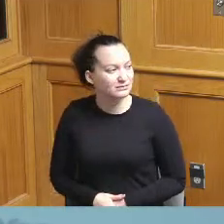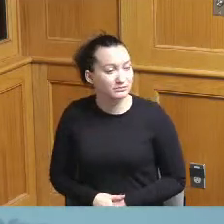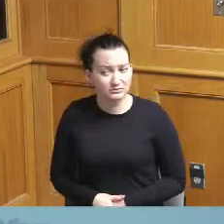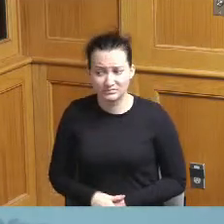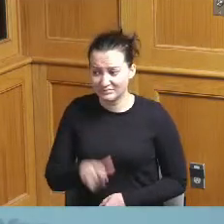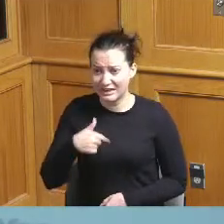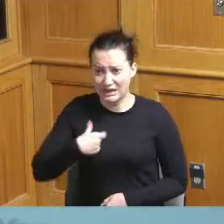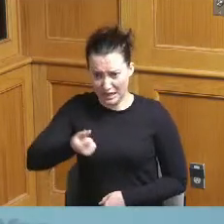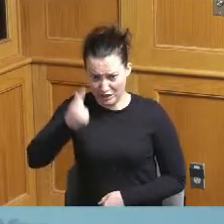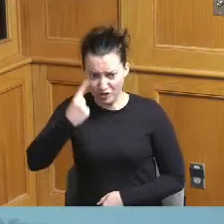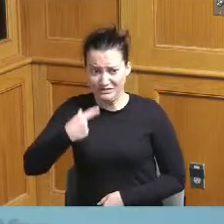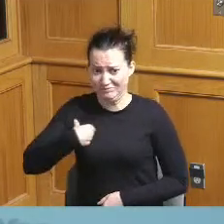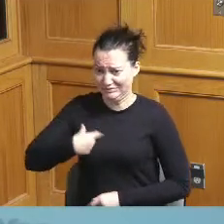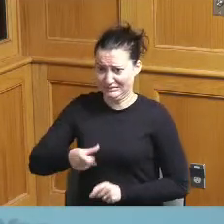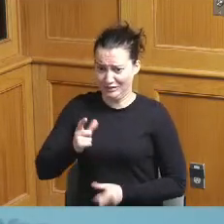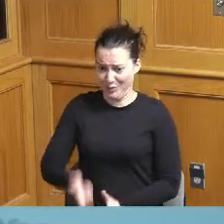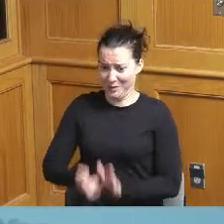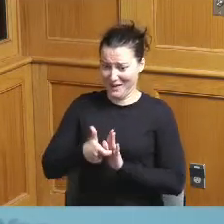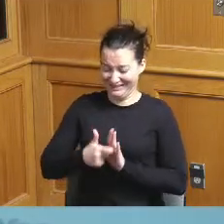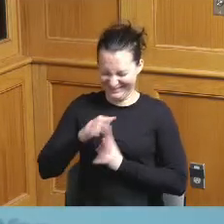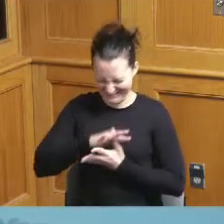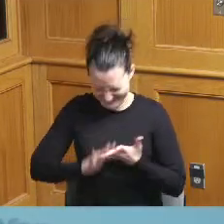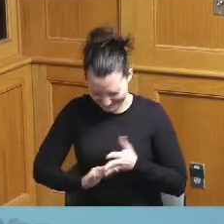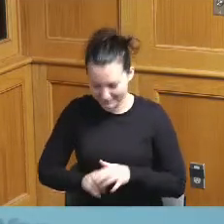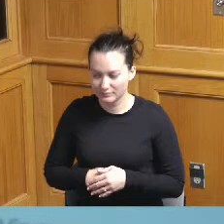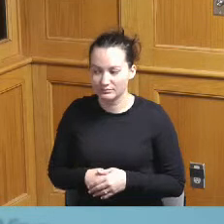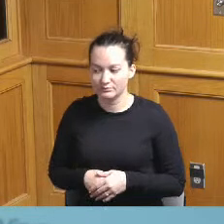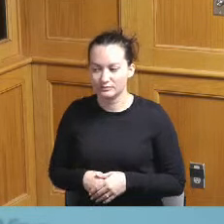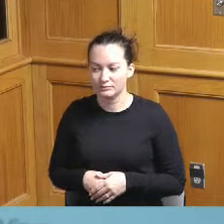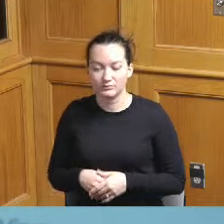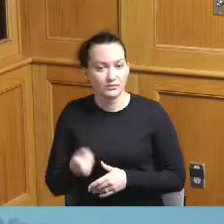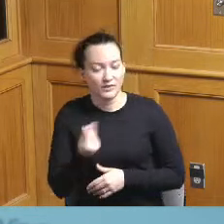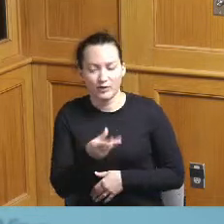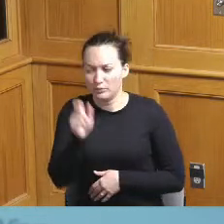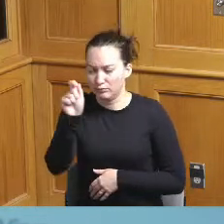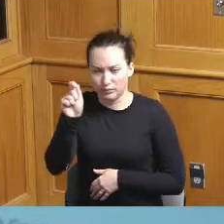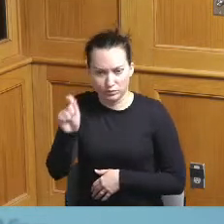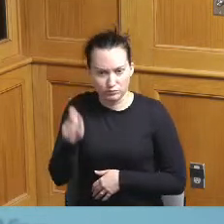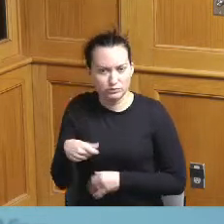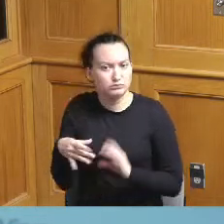understood the assignment just a couple of bullet points here and I want to talk about a few things